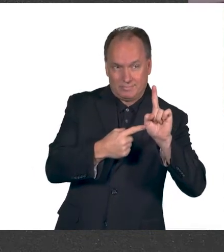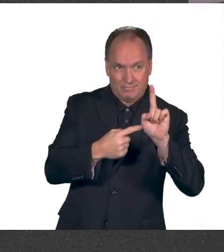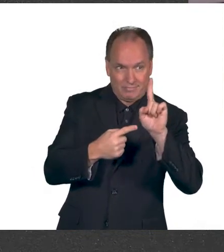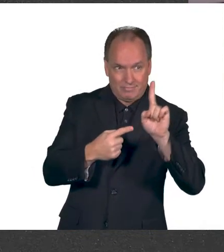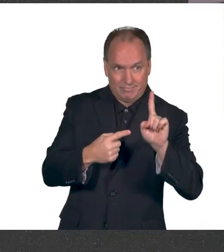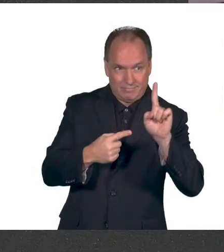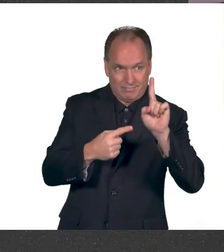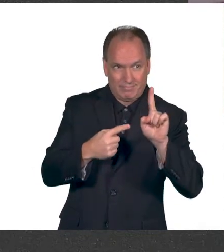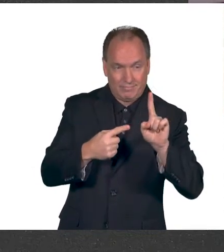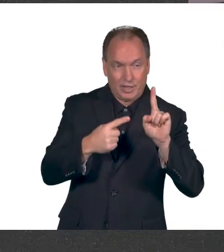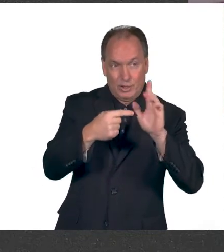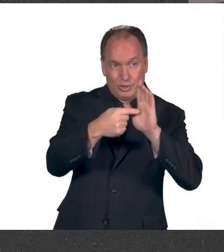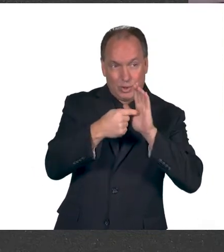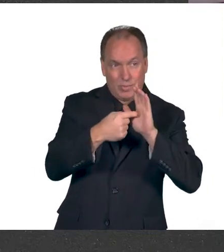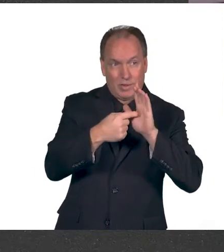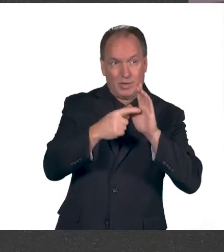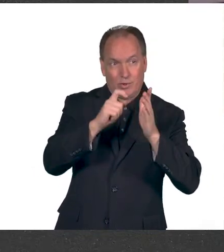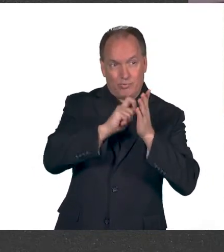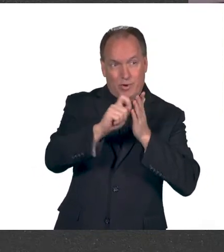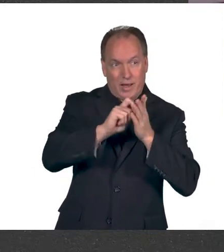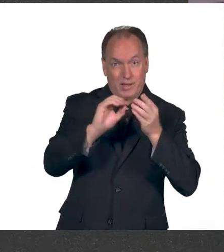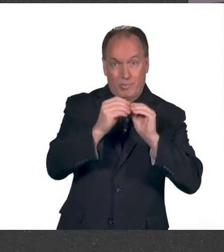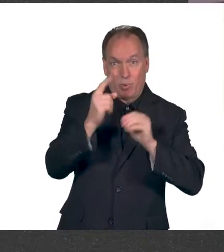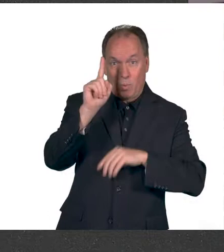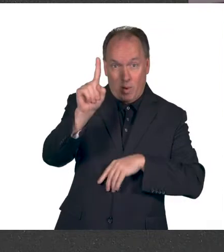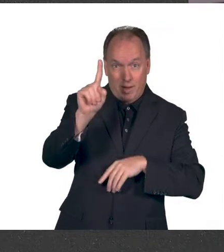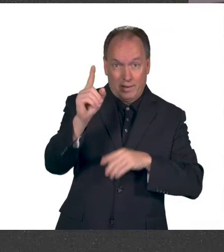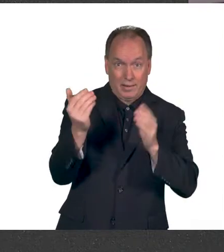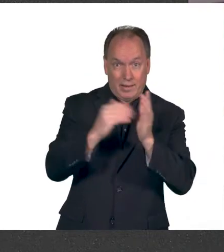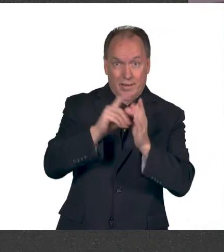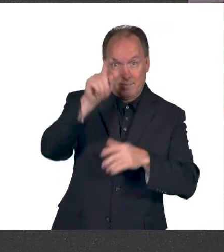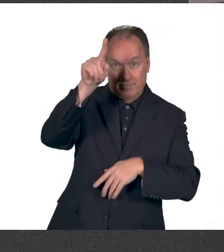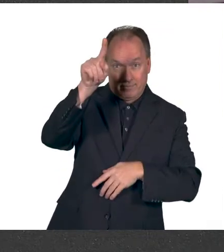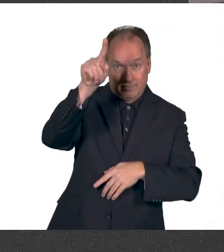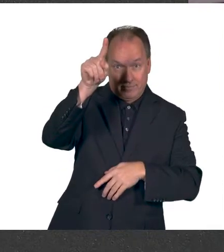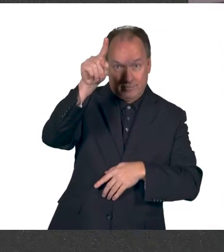Get that sky writing finger up and we're going to write the number one, ready?